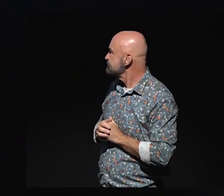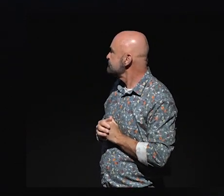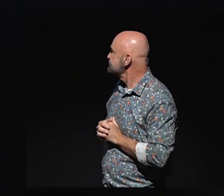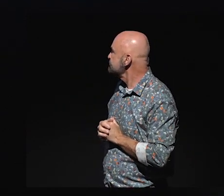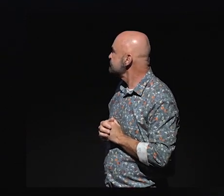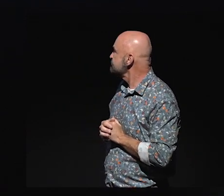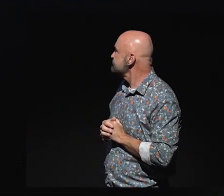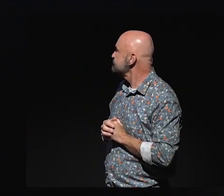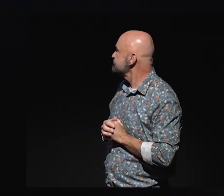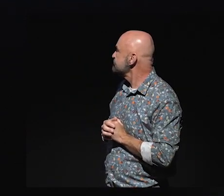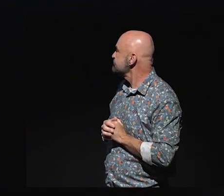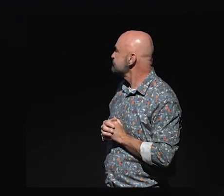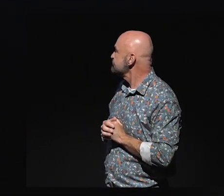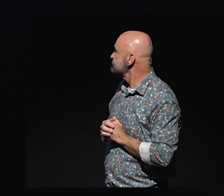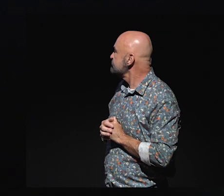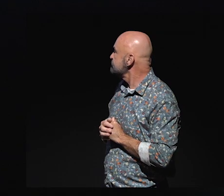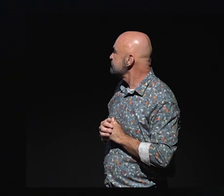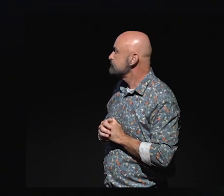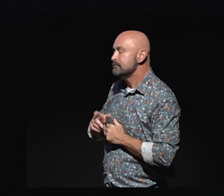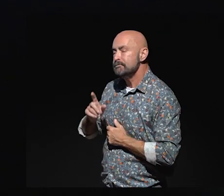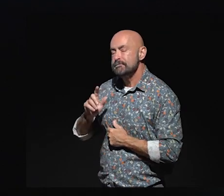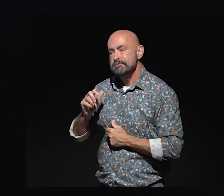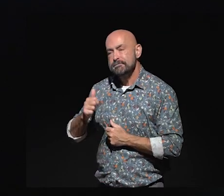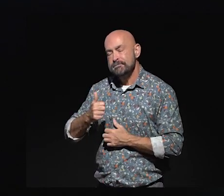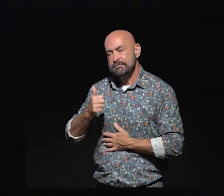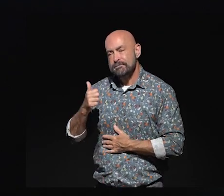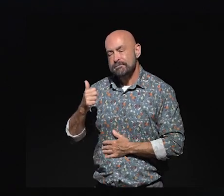It is also, I think, and this will become important.